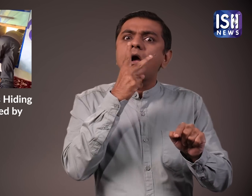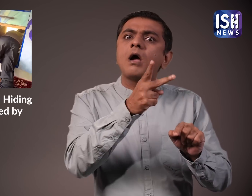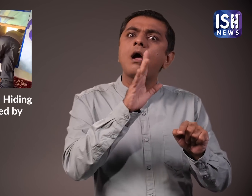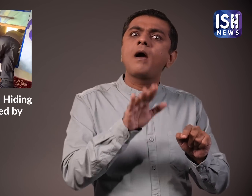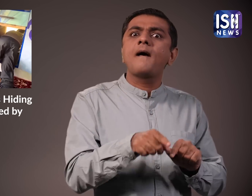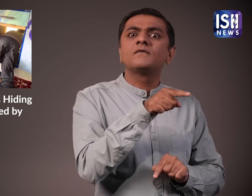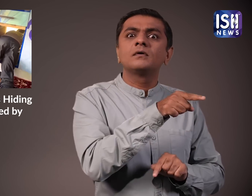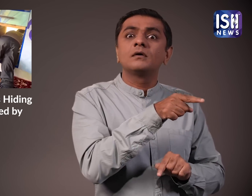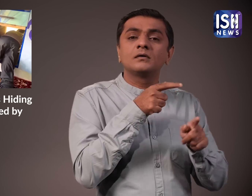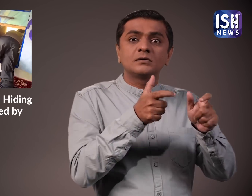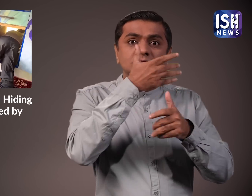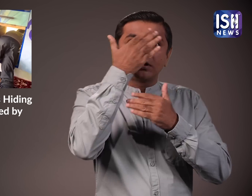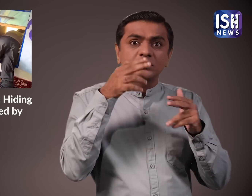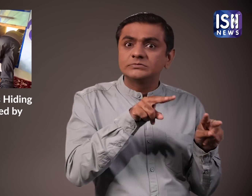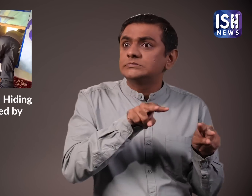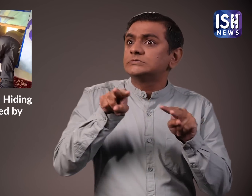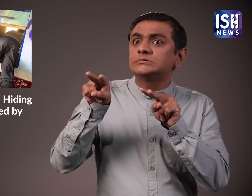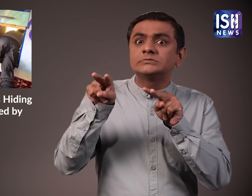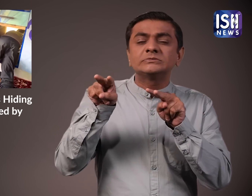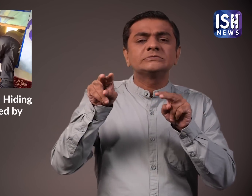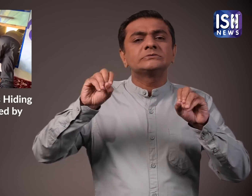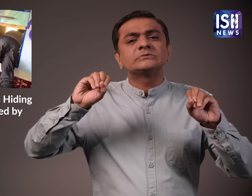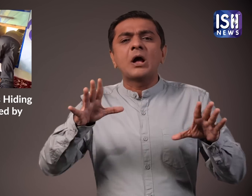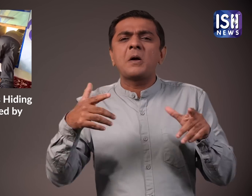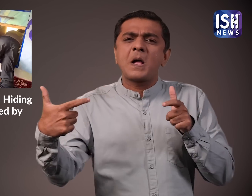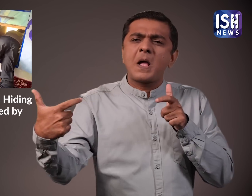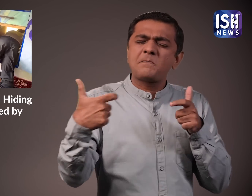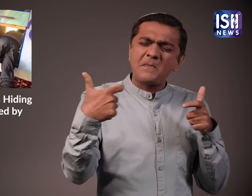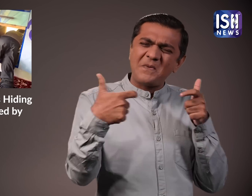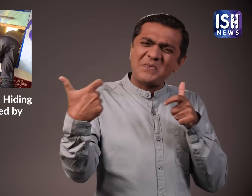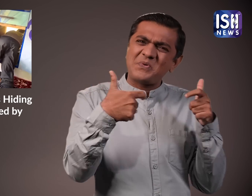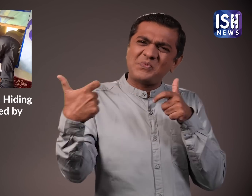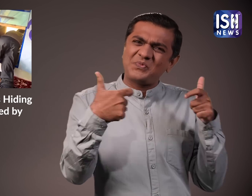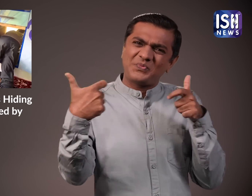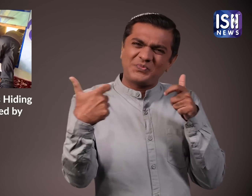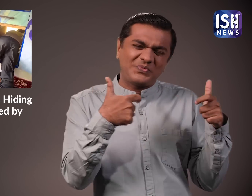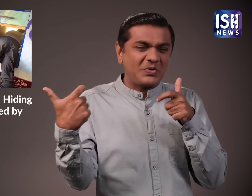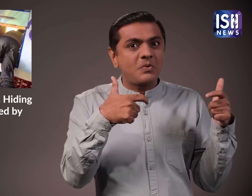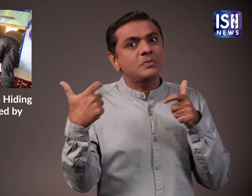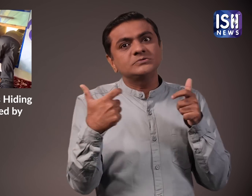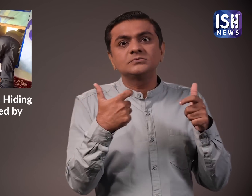As soon as the terrorist saw the soldiers, they opened fire at them and the army fired back.